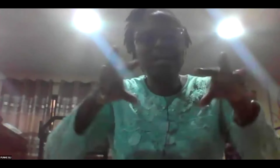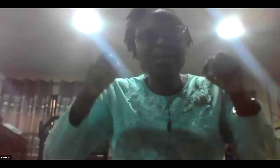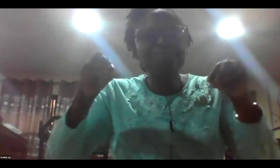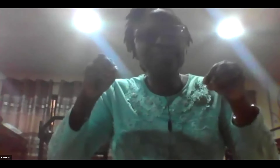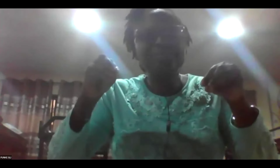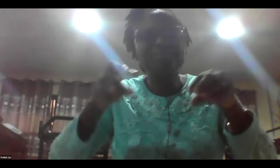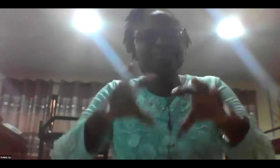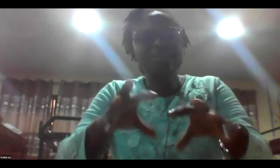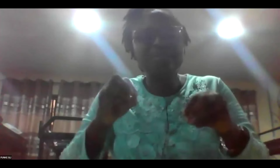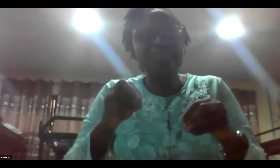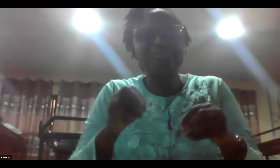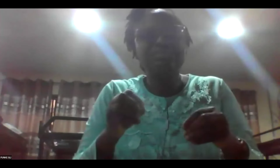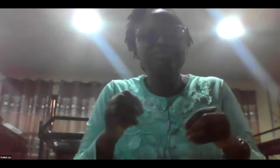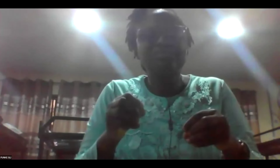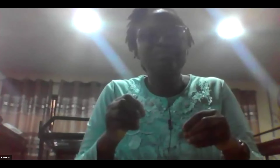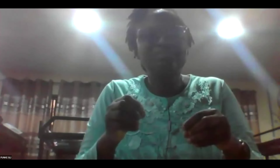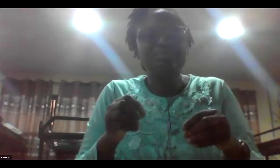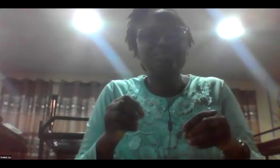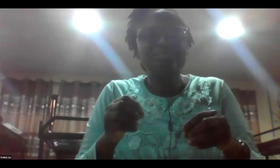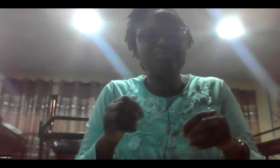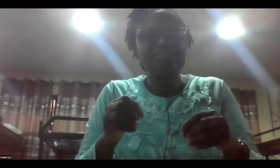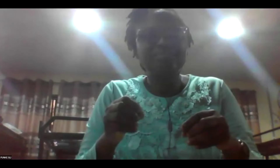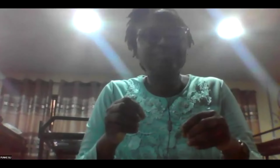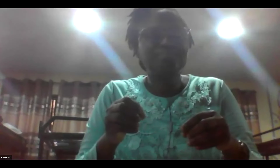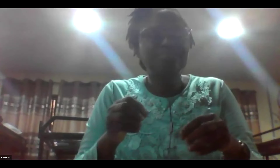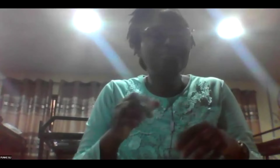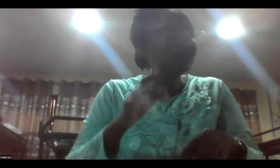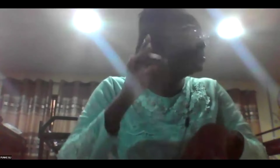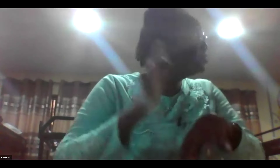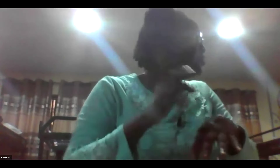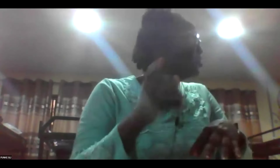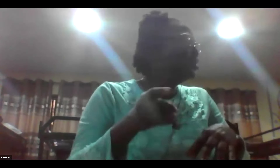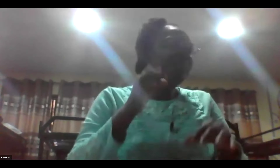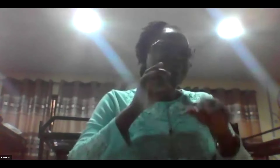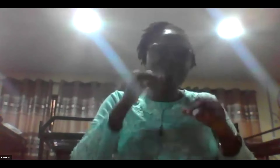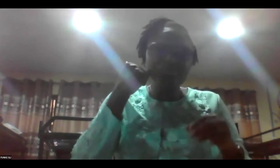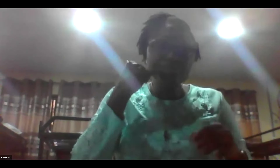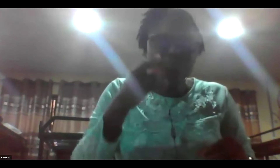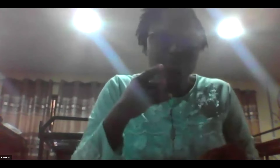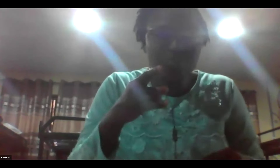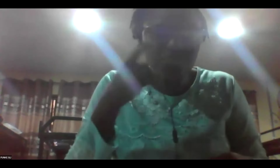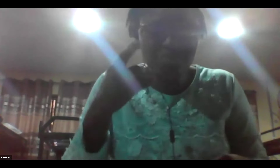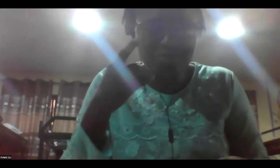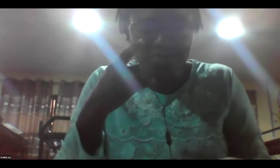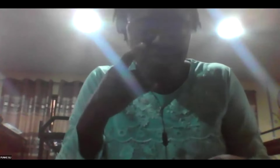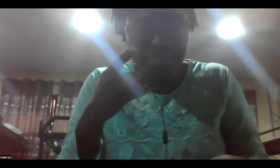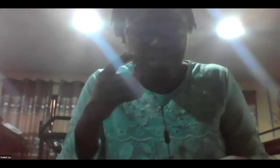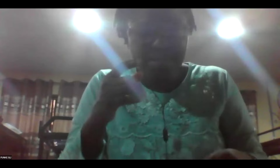you know so majorly one of the things that you can click there. You just click on transcribe. If you are using your phone, you'll see an icon. CC,